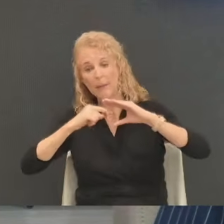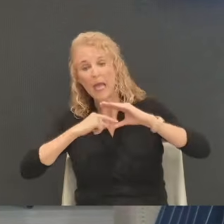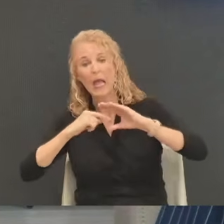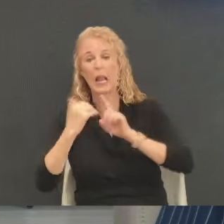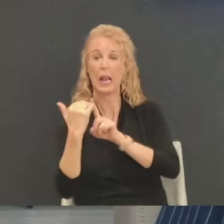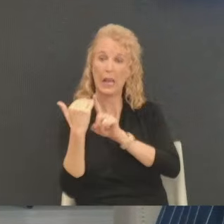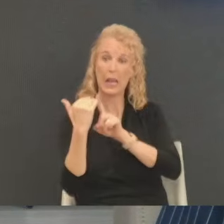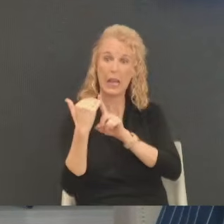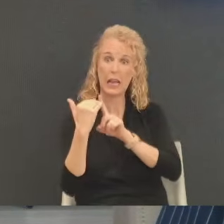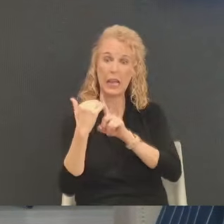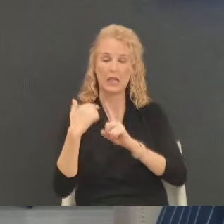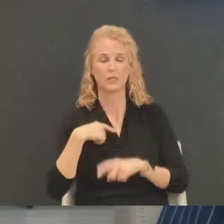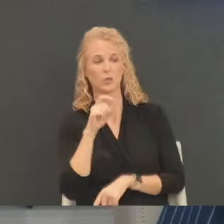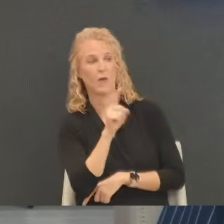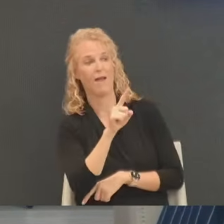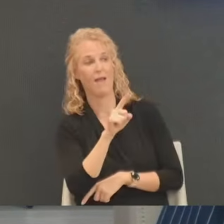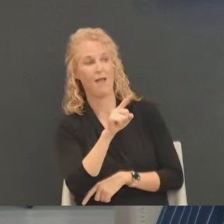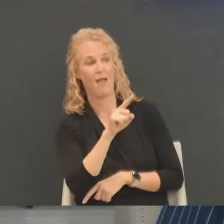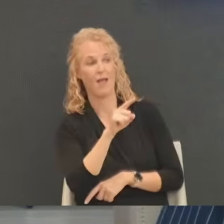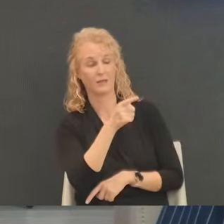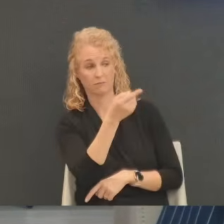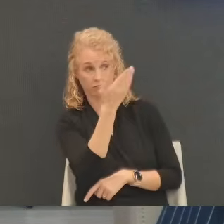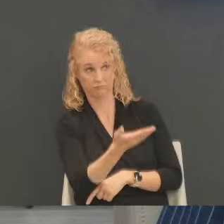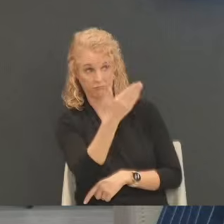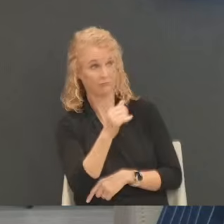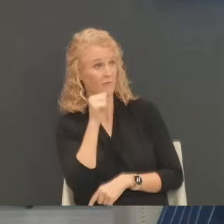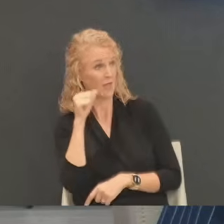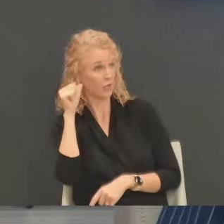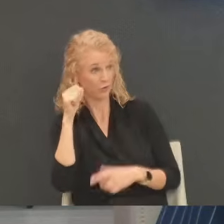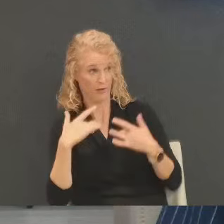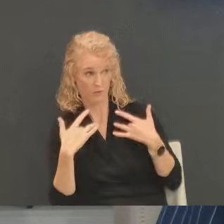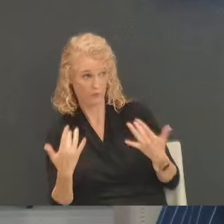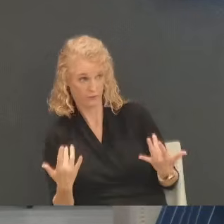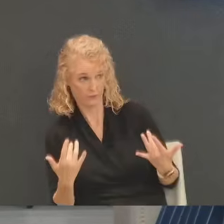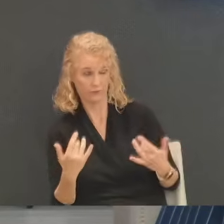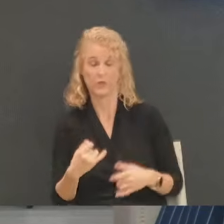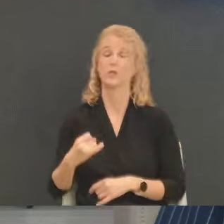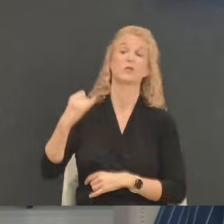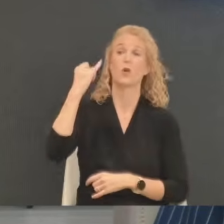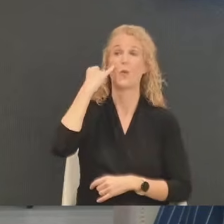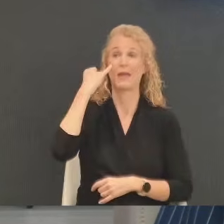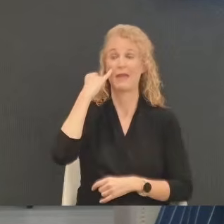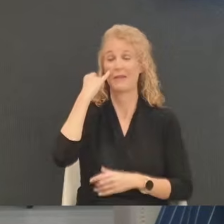I did ask Mr. Aluotto about this yesterday. So, uh, if there is an update on it, I'd like